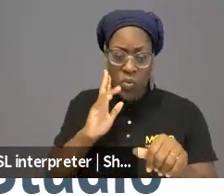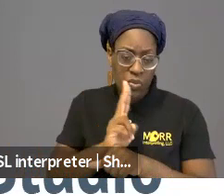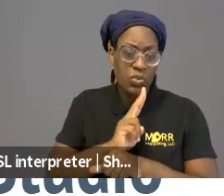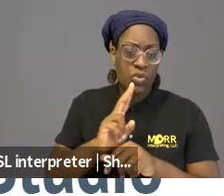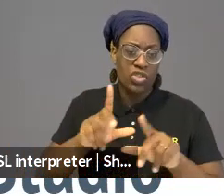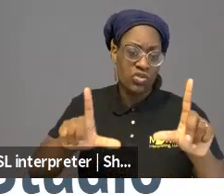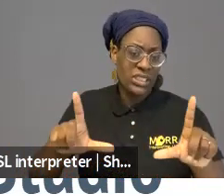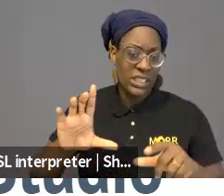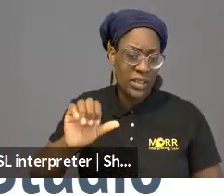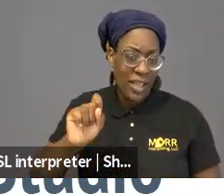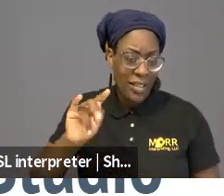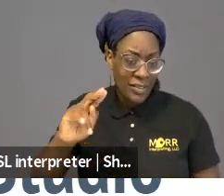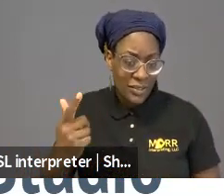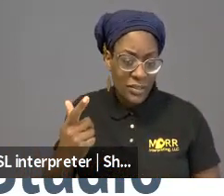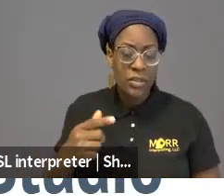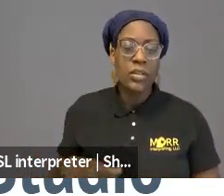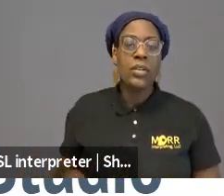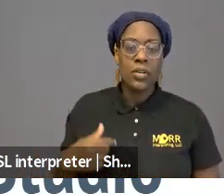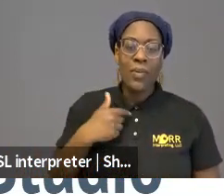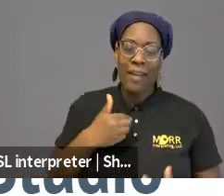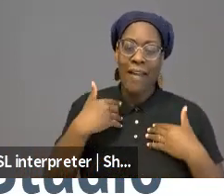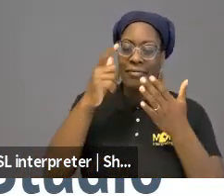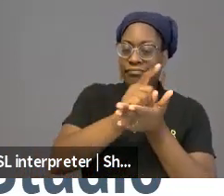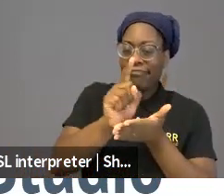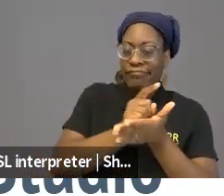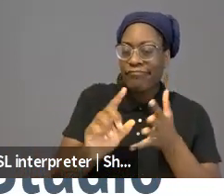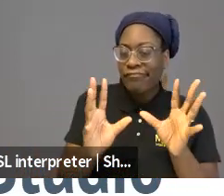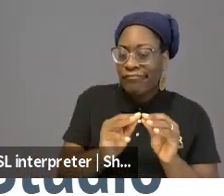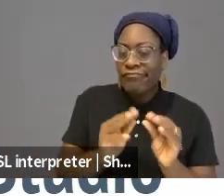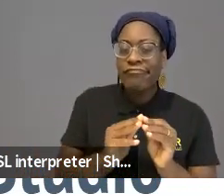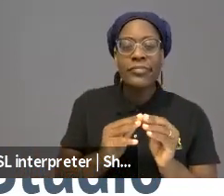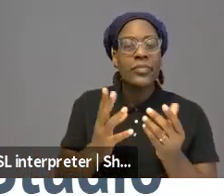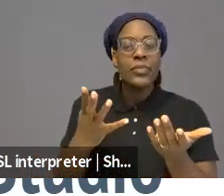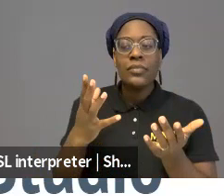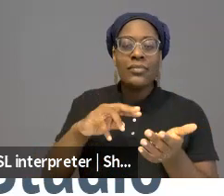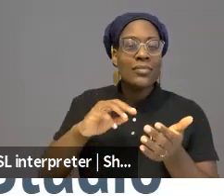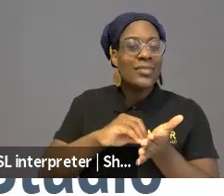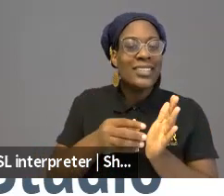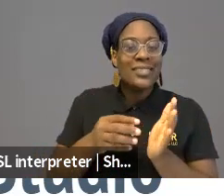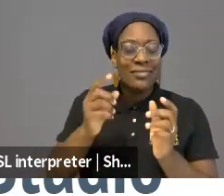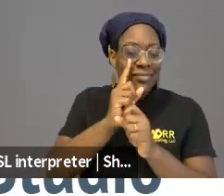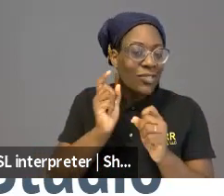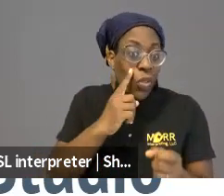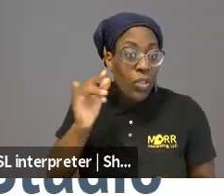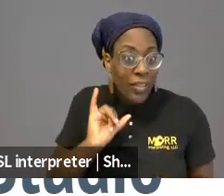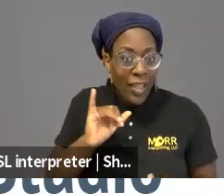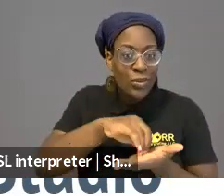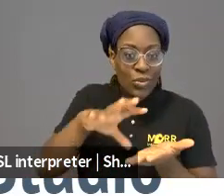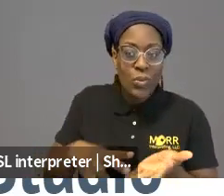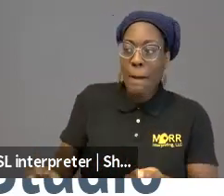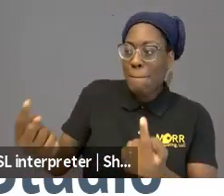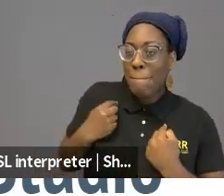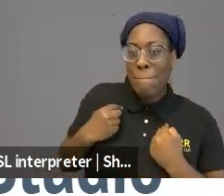working sessions that happen every week, where students can just drop in without an appointment.